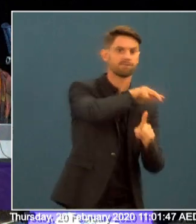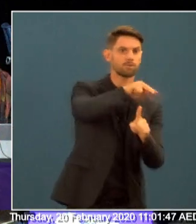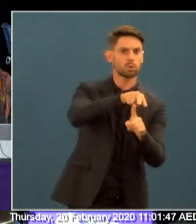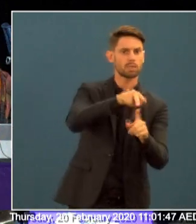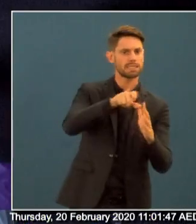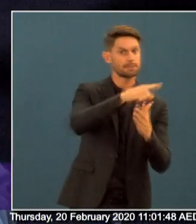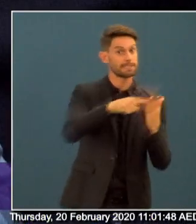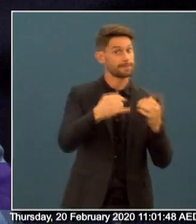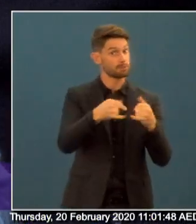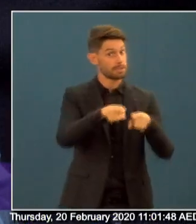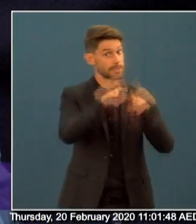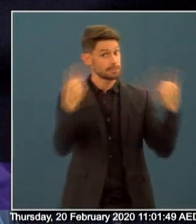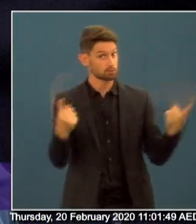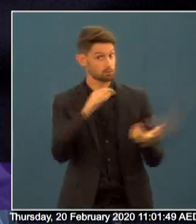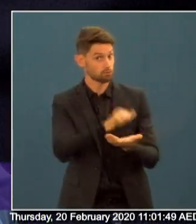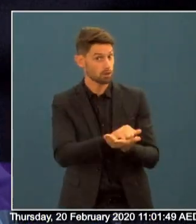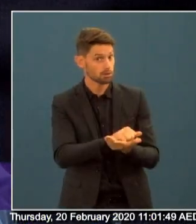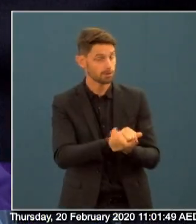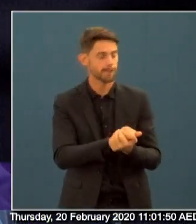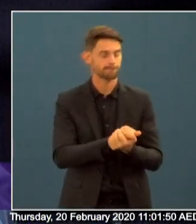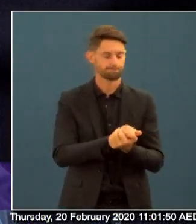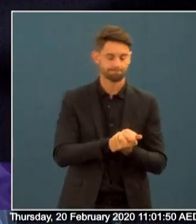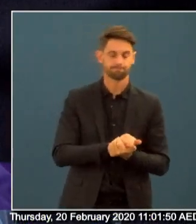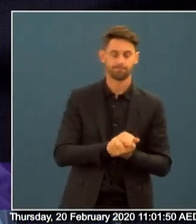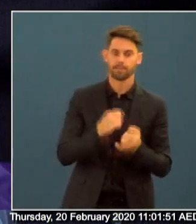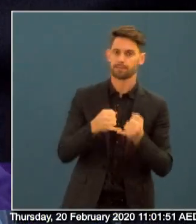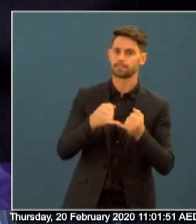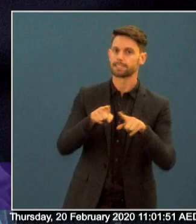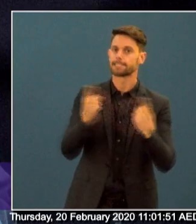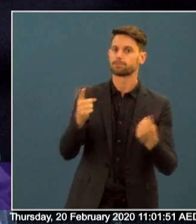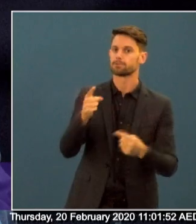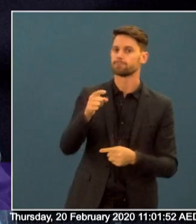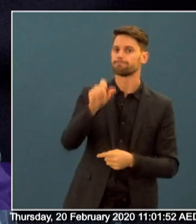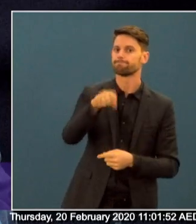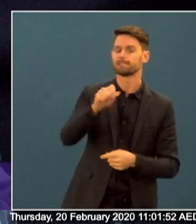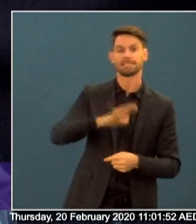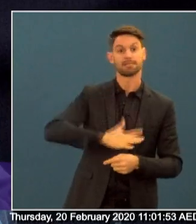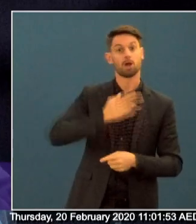It is an important issue, one which historically, as we've shifted away from a medical model,